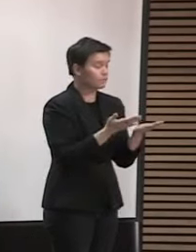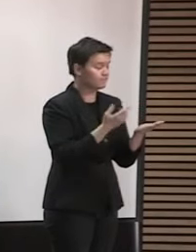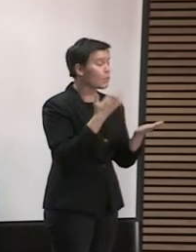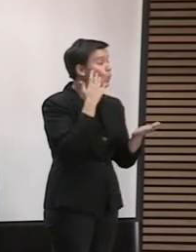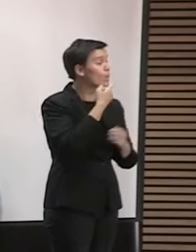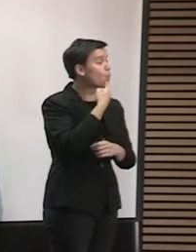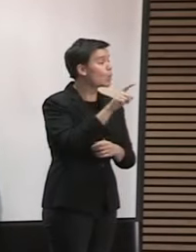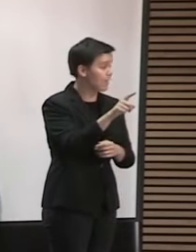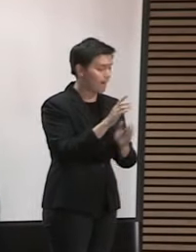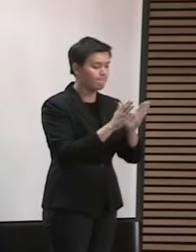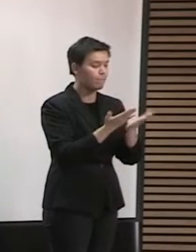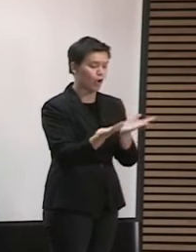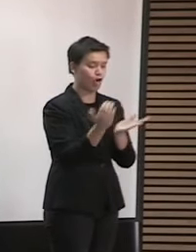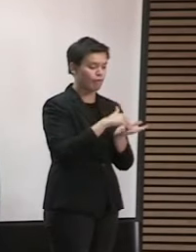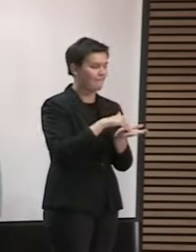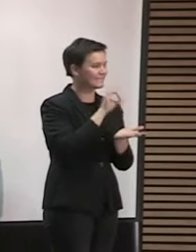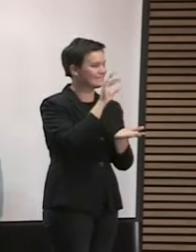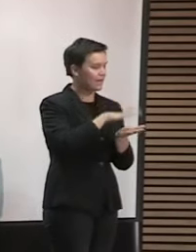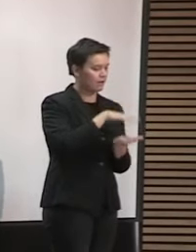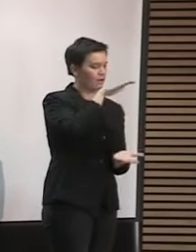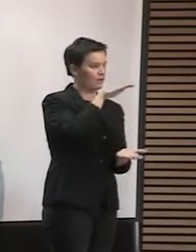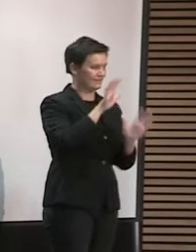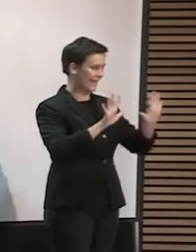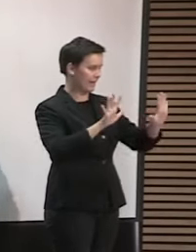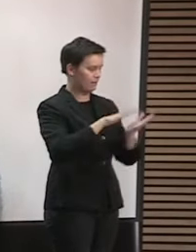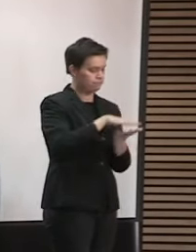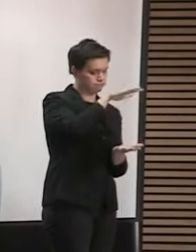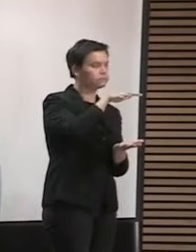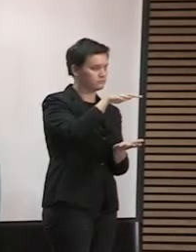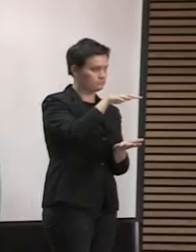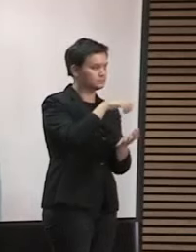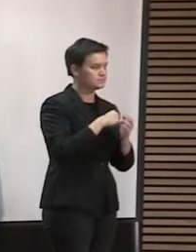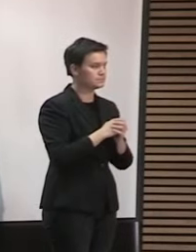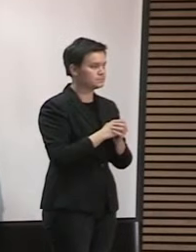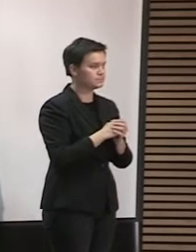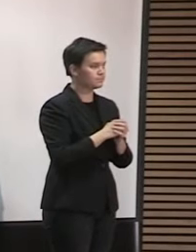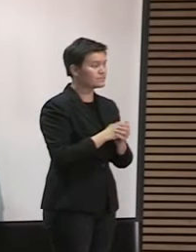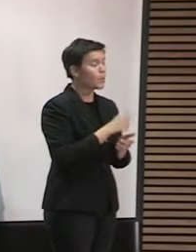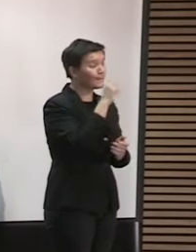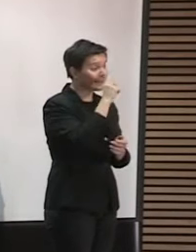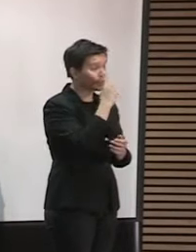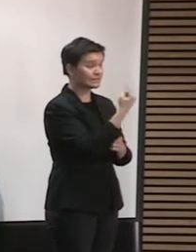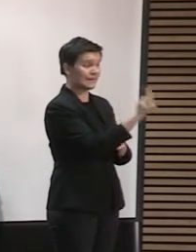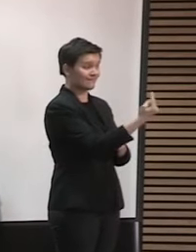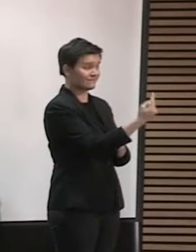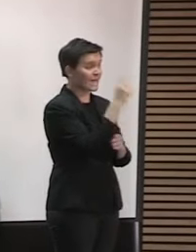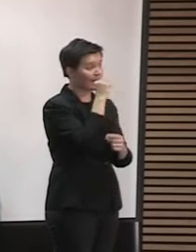We've got an important role. That's why I went down last Thursday and met with the board, met with each of the seven